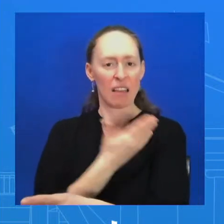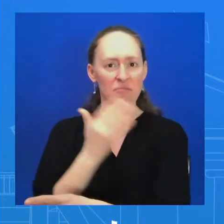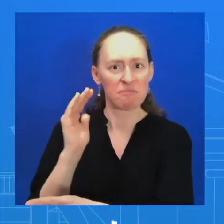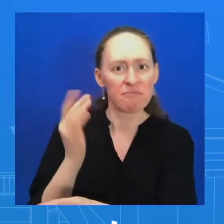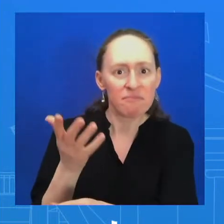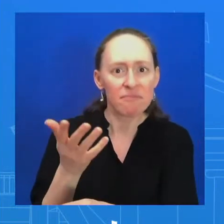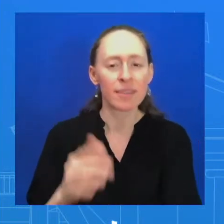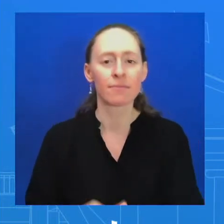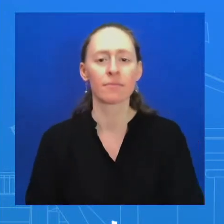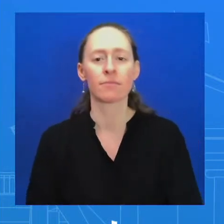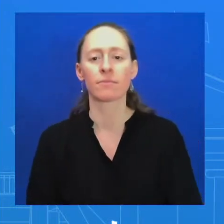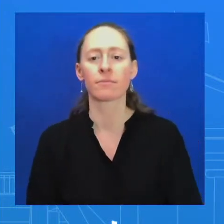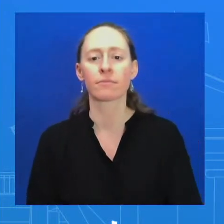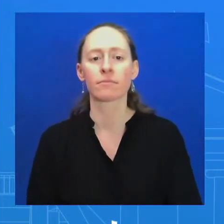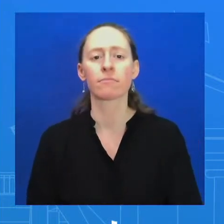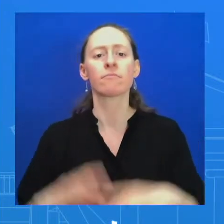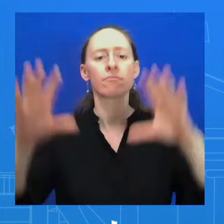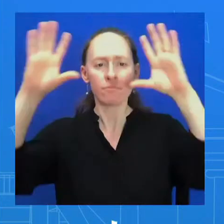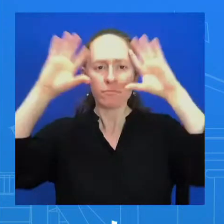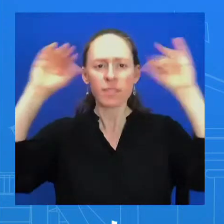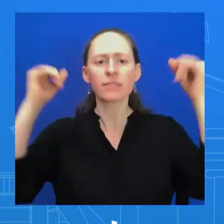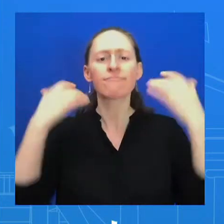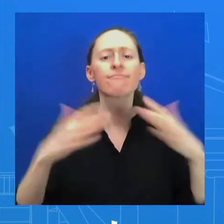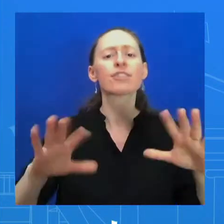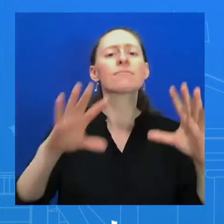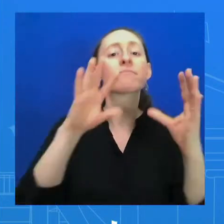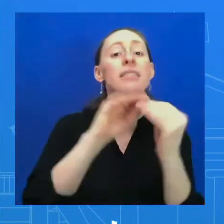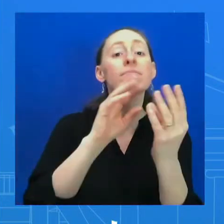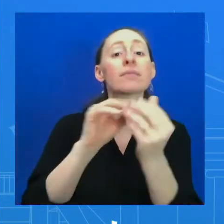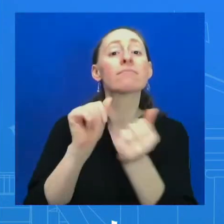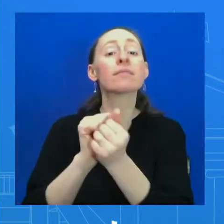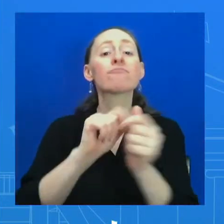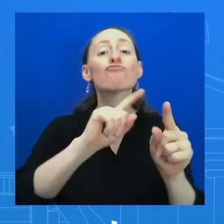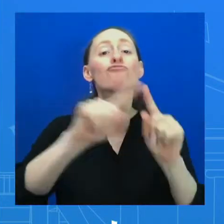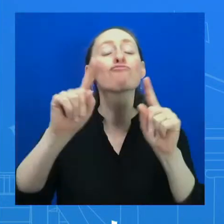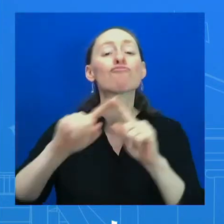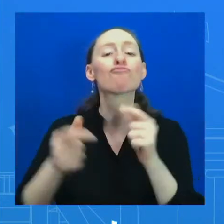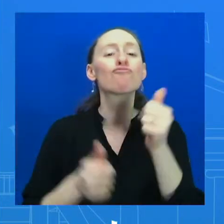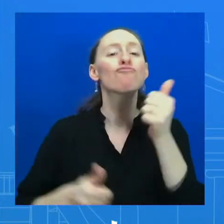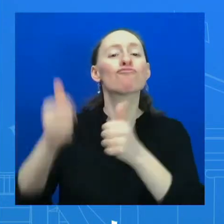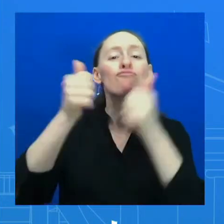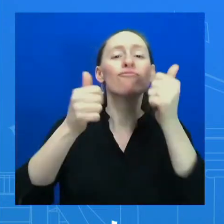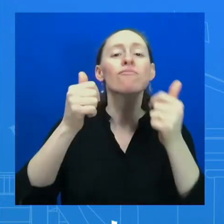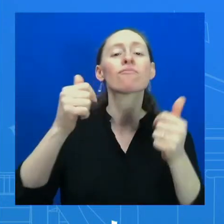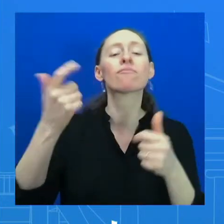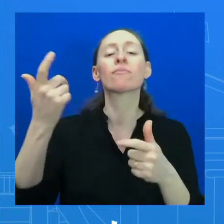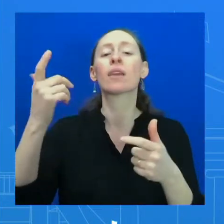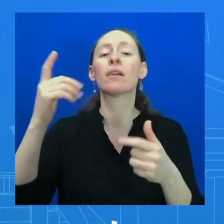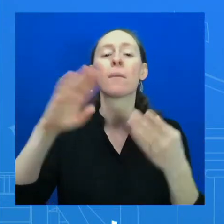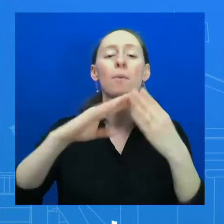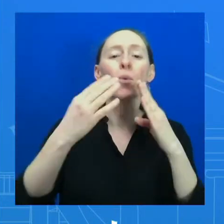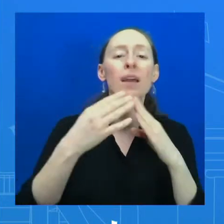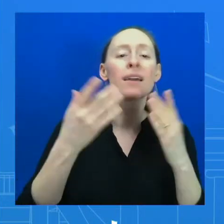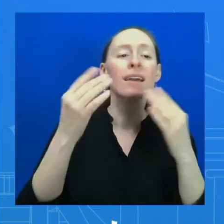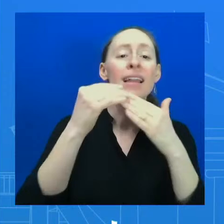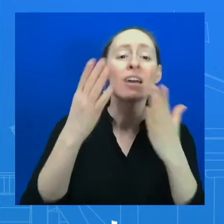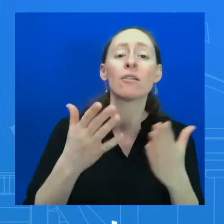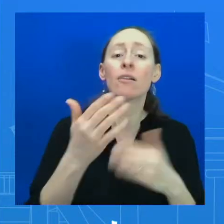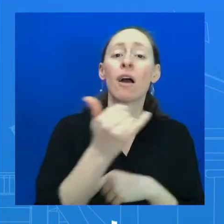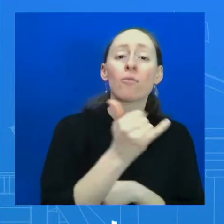obviously, from the Muslim community, the Arab community, Palestinian community. I would let them speak for themselves on if they've been to Gaza.